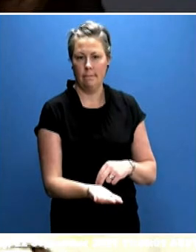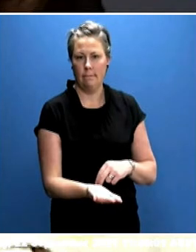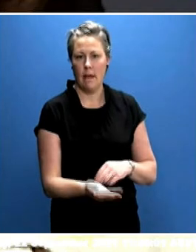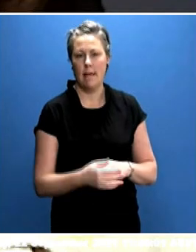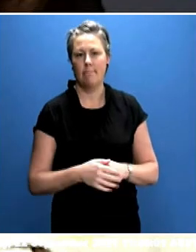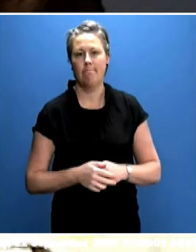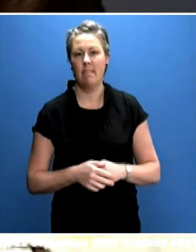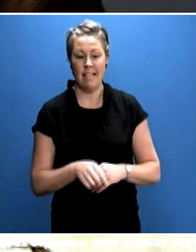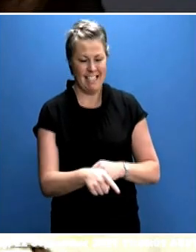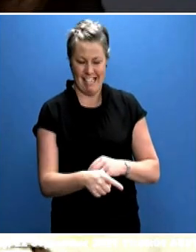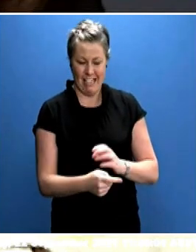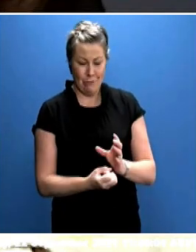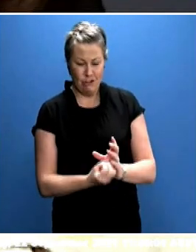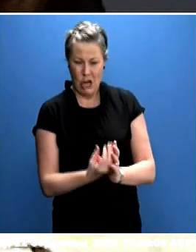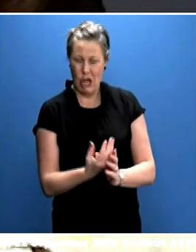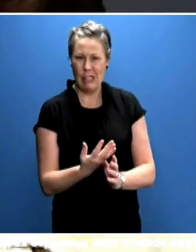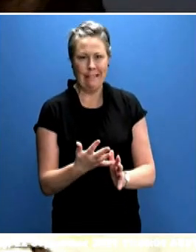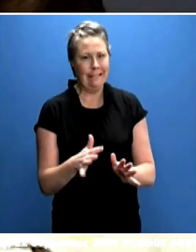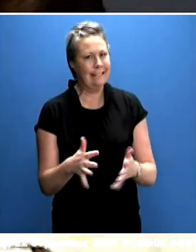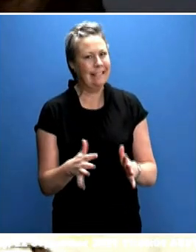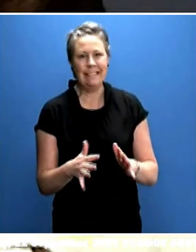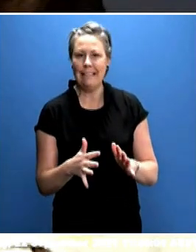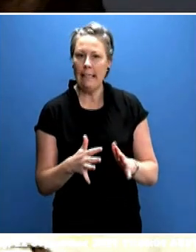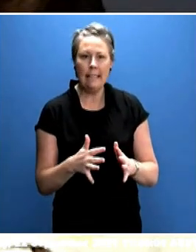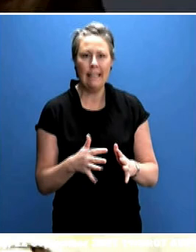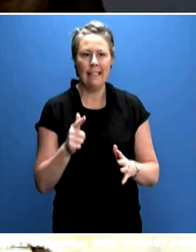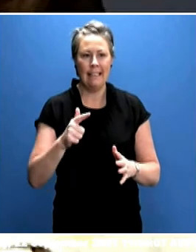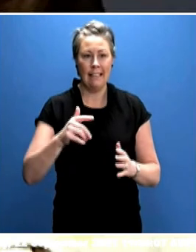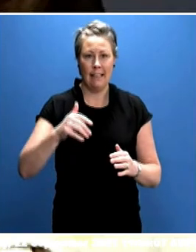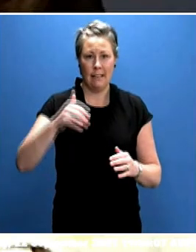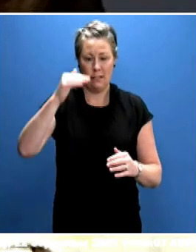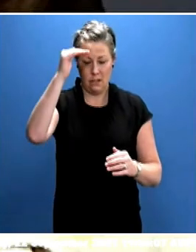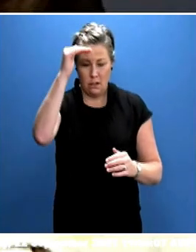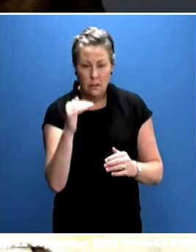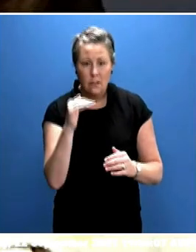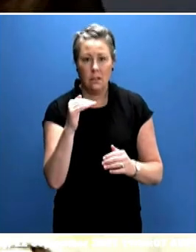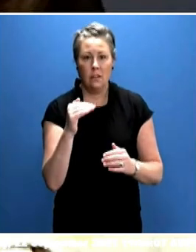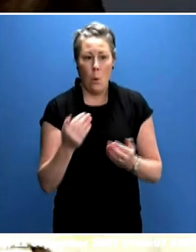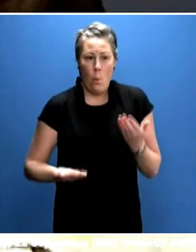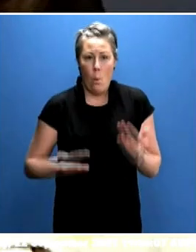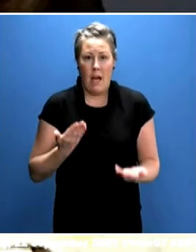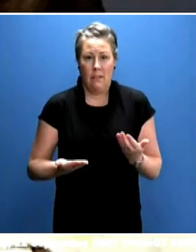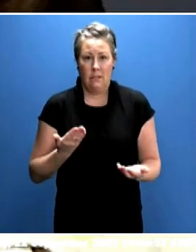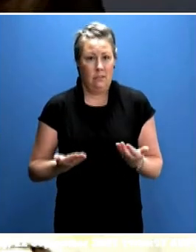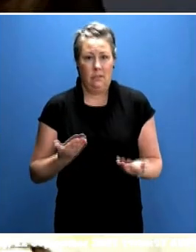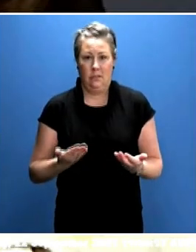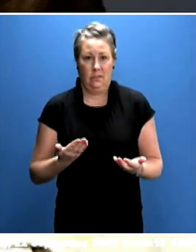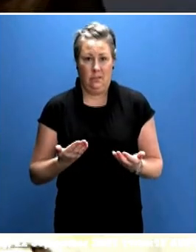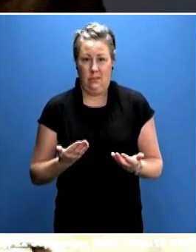He failed to thrive. His height and weight remained below the third percentile from birth.